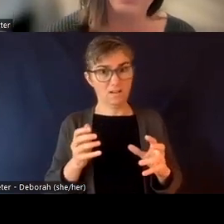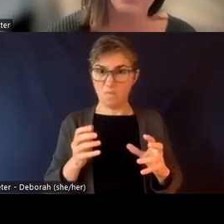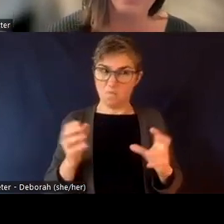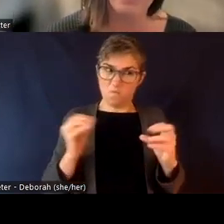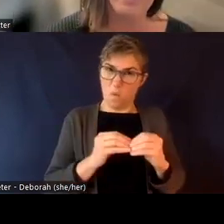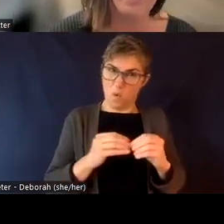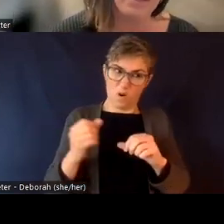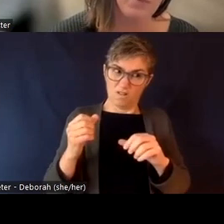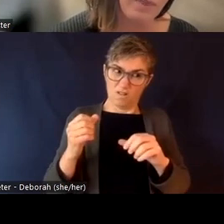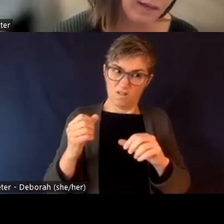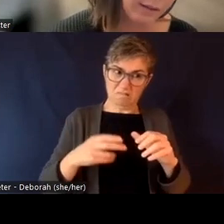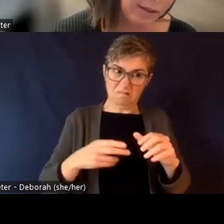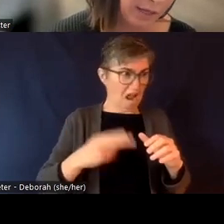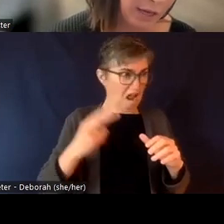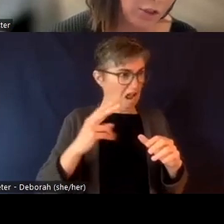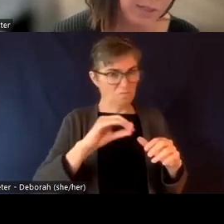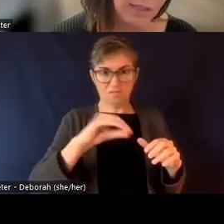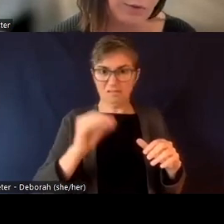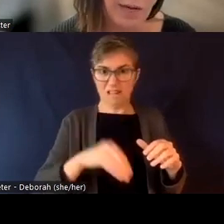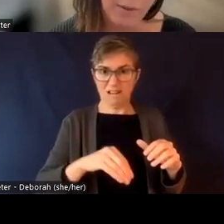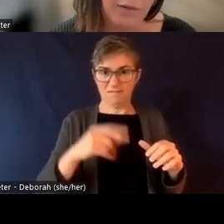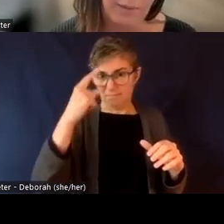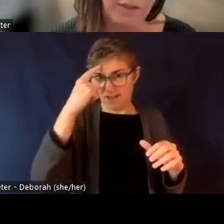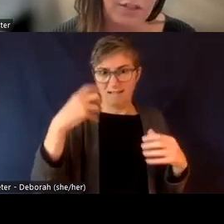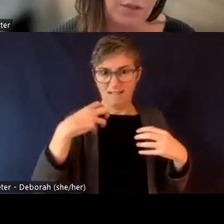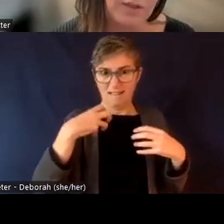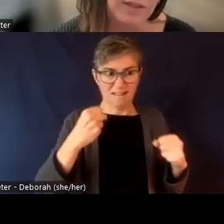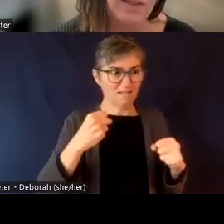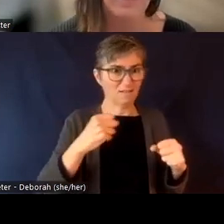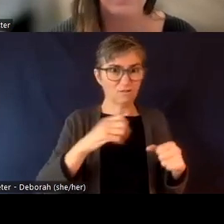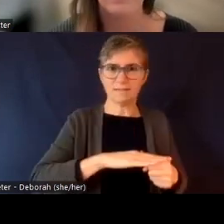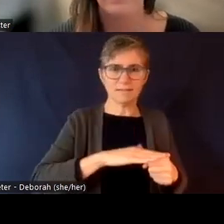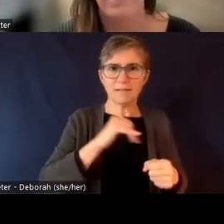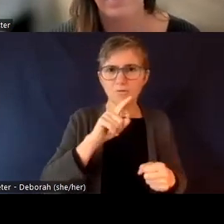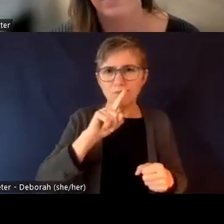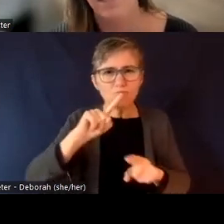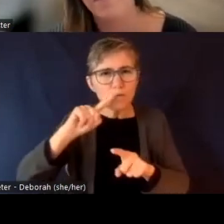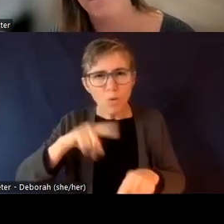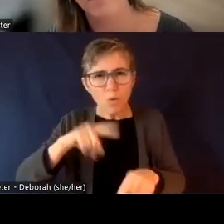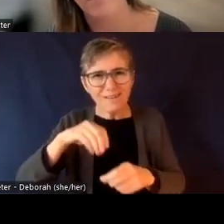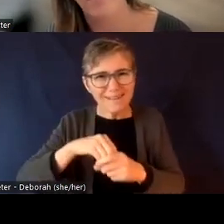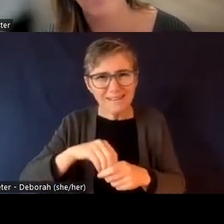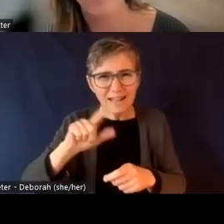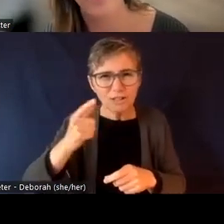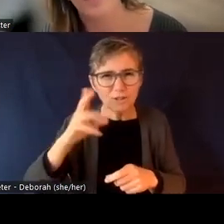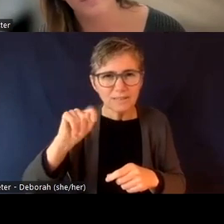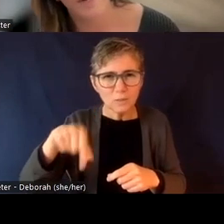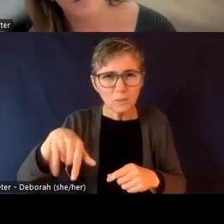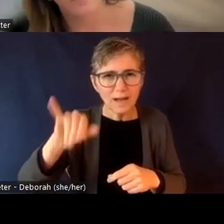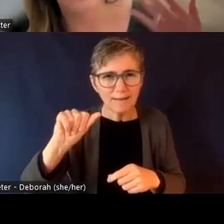uniformly within the LGBTQIA+ population. We see that young people who identify as both